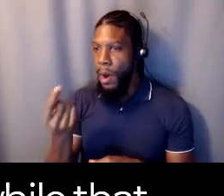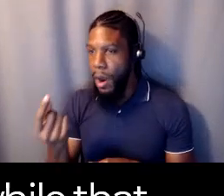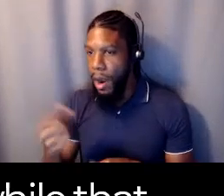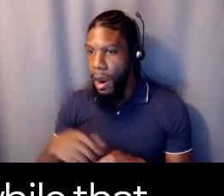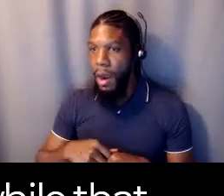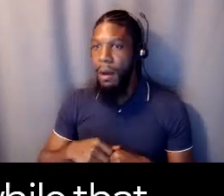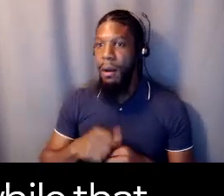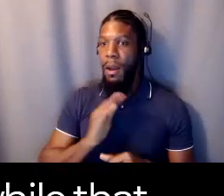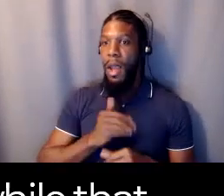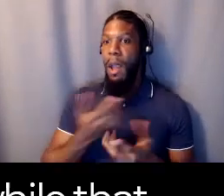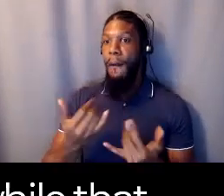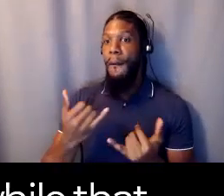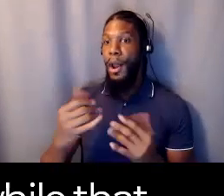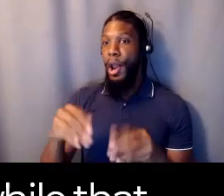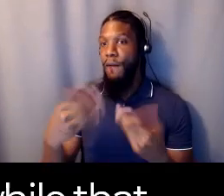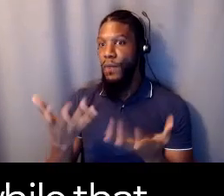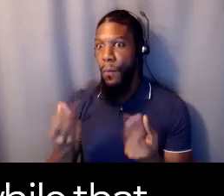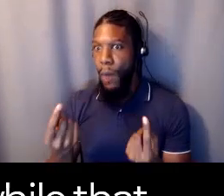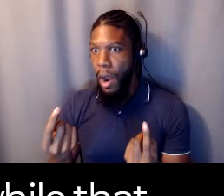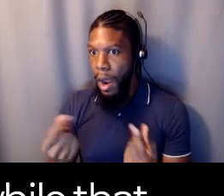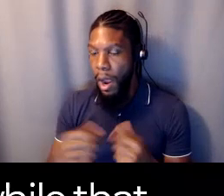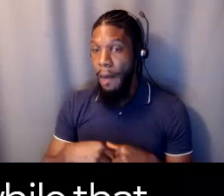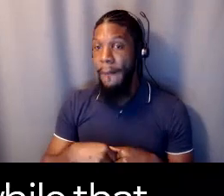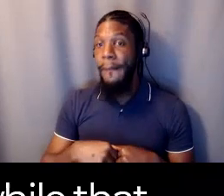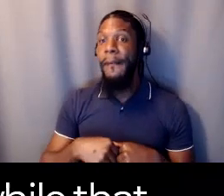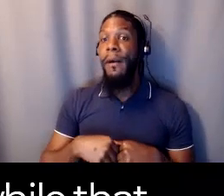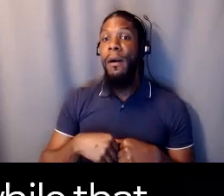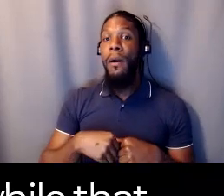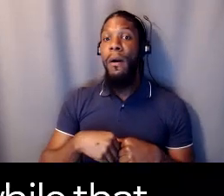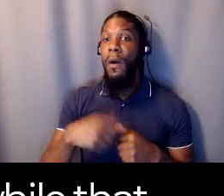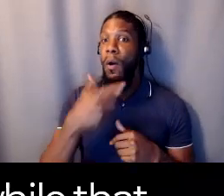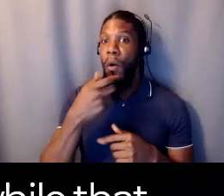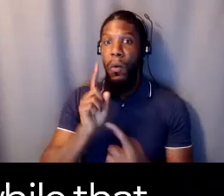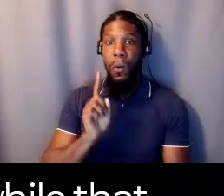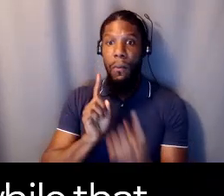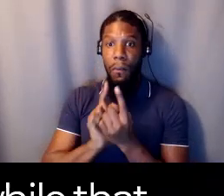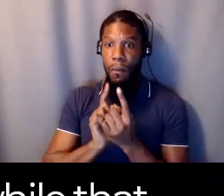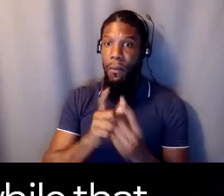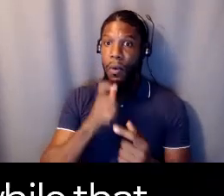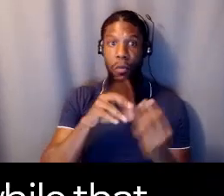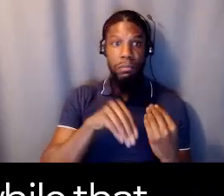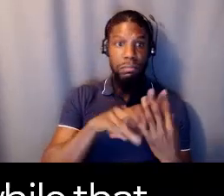who we're seeing and who is not with us and maybe why.